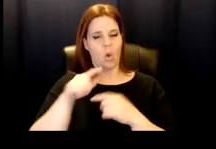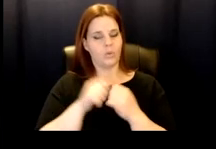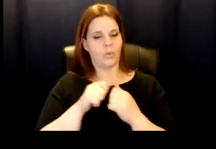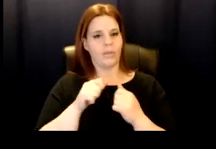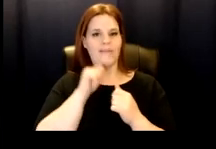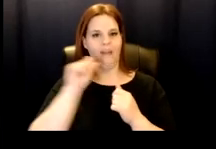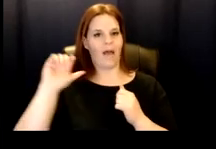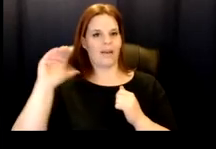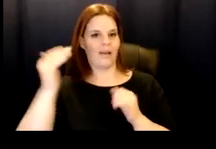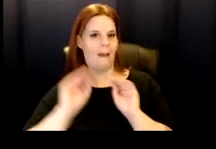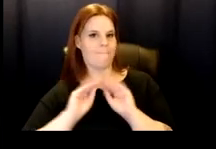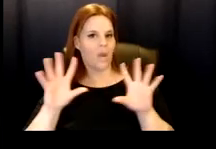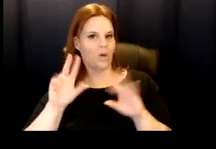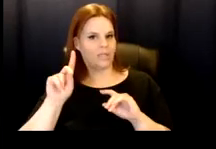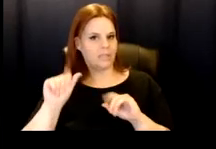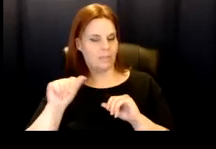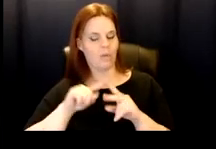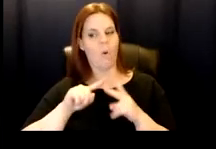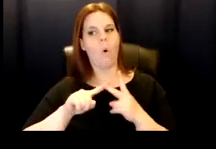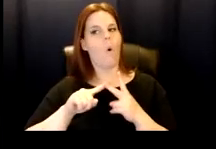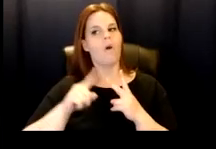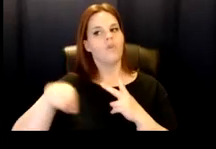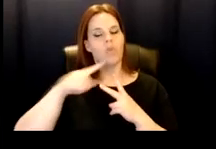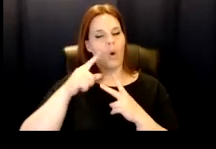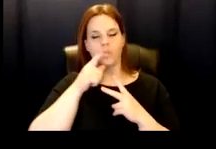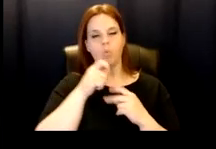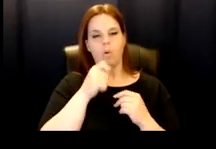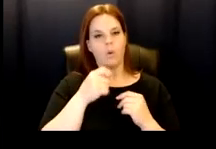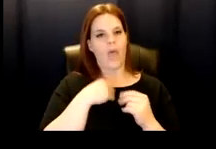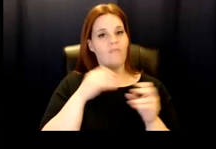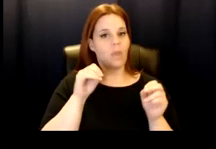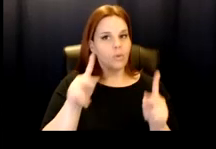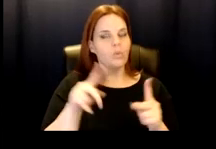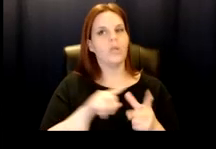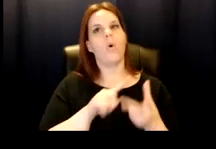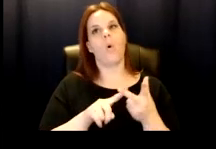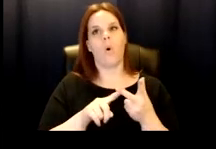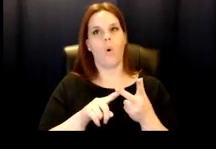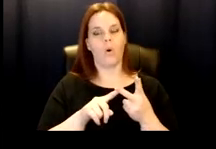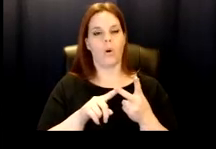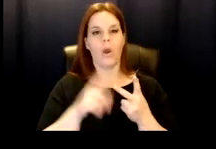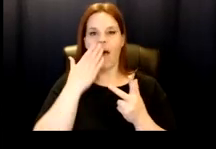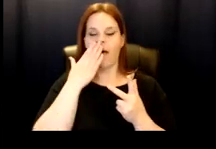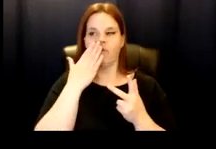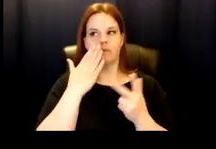who haven't had the opportunity or who haven't who have poor self advocacy skills are even